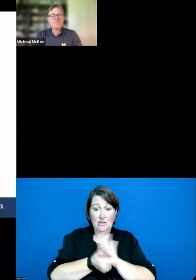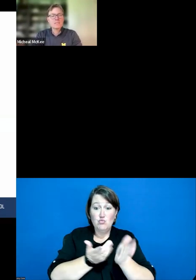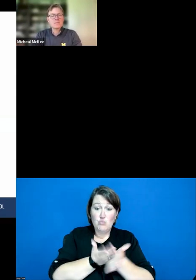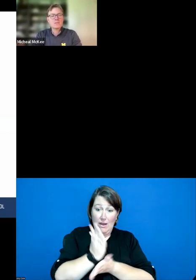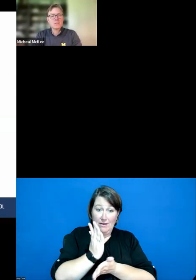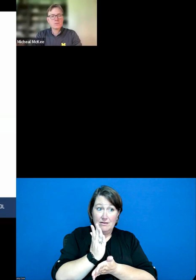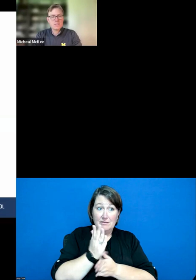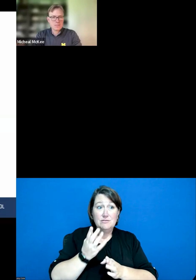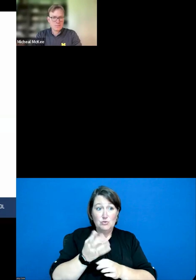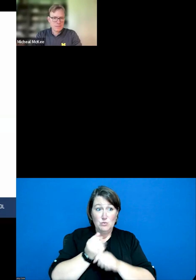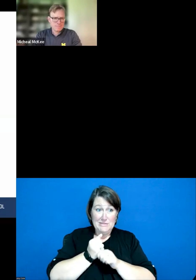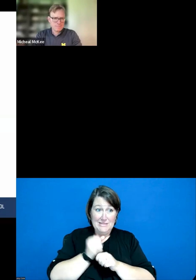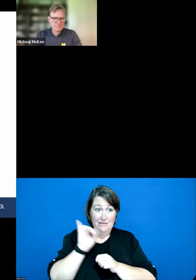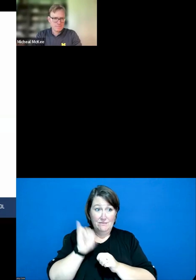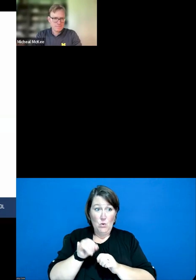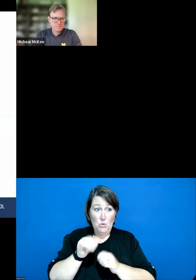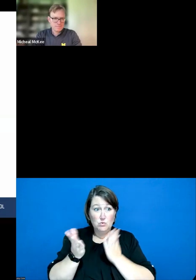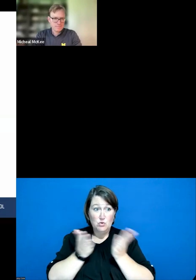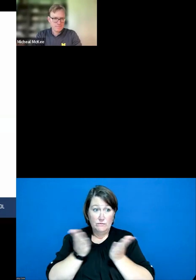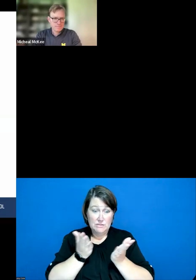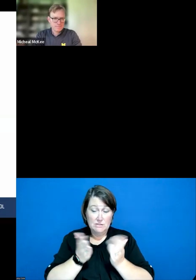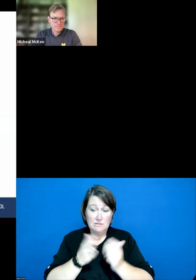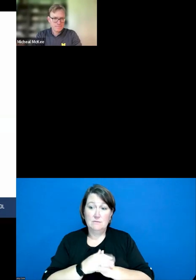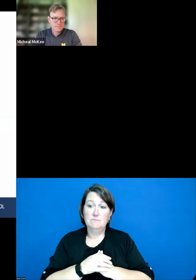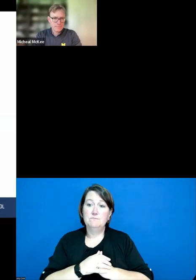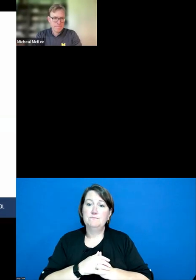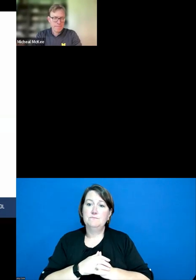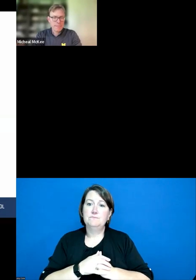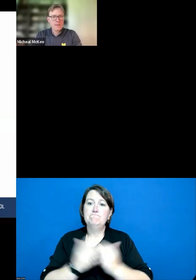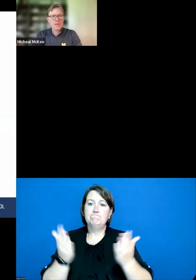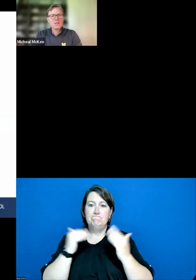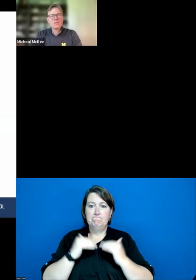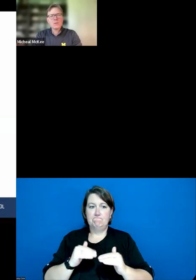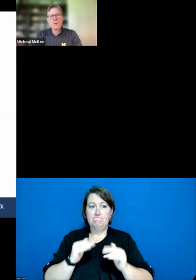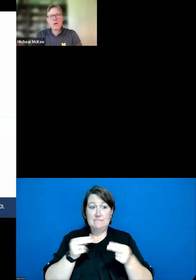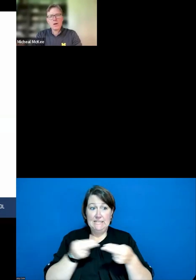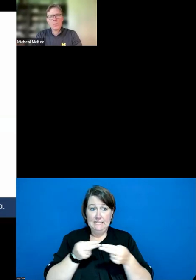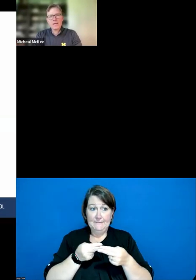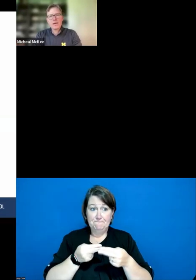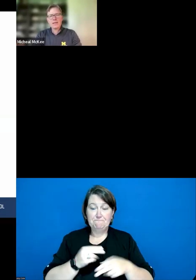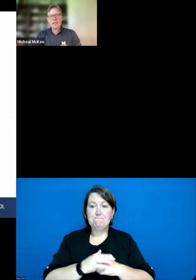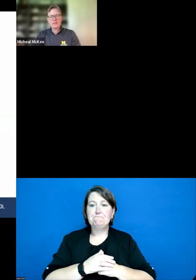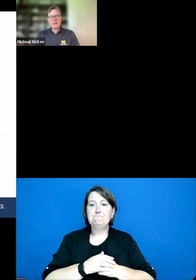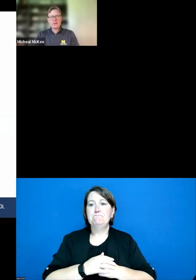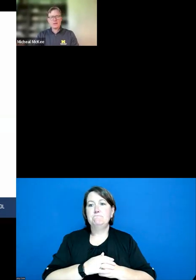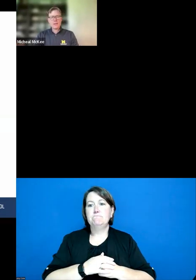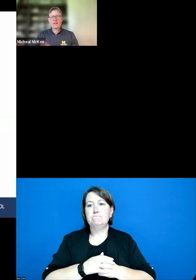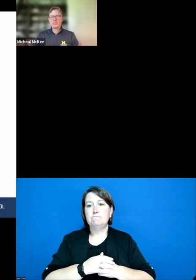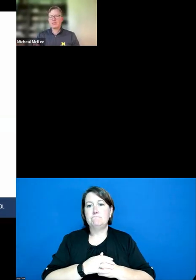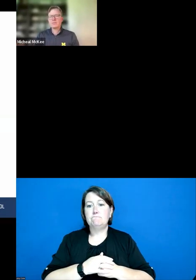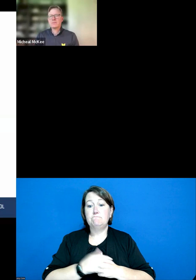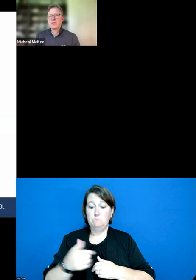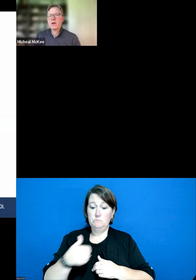So let's go to the next one. So when I manage and talk